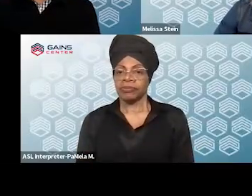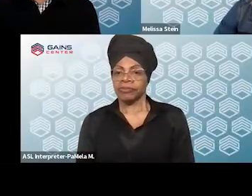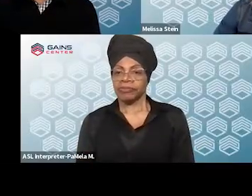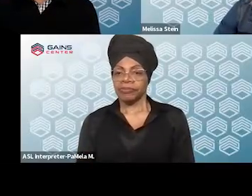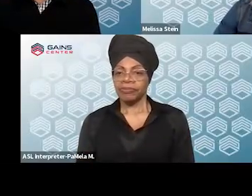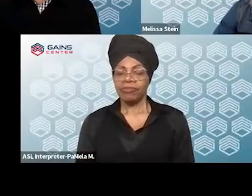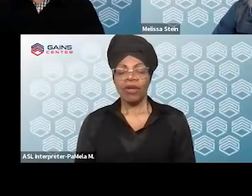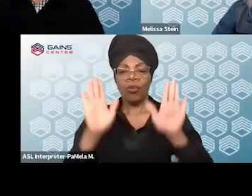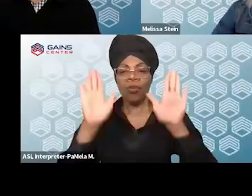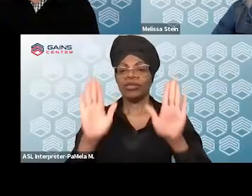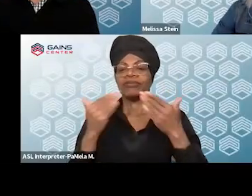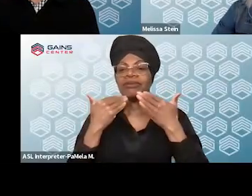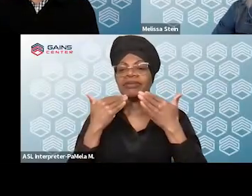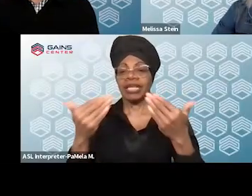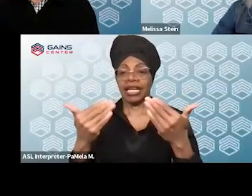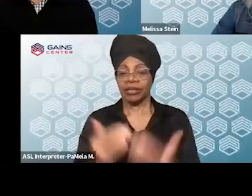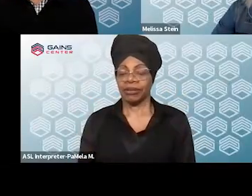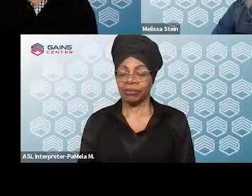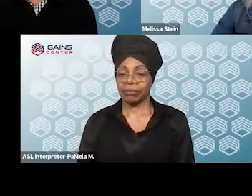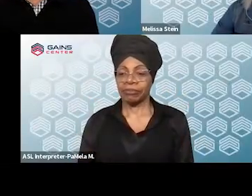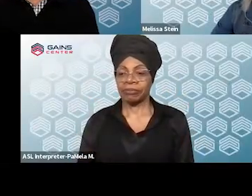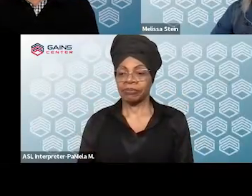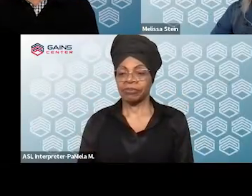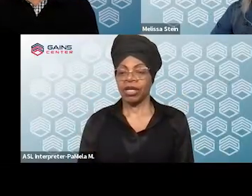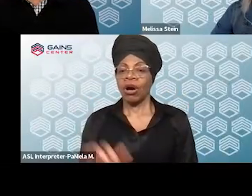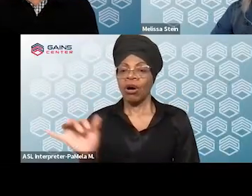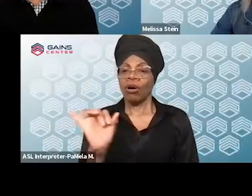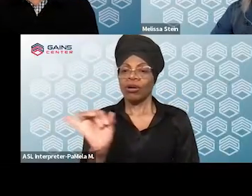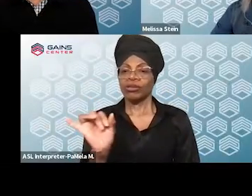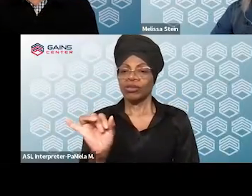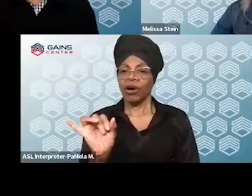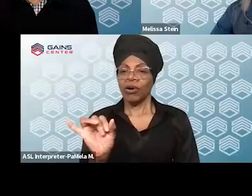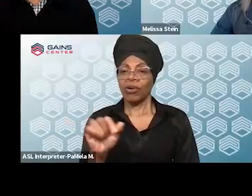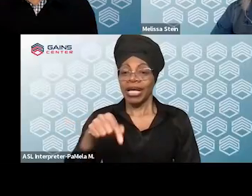That's wonderful. Thank you so much. And I'm also gonna just drop in the chat,